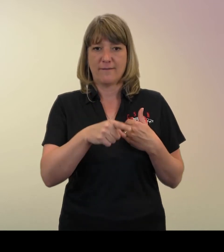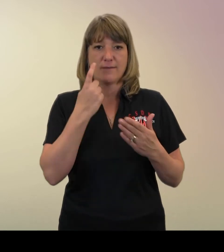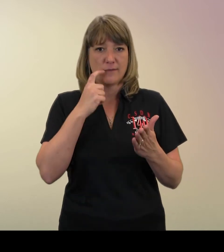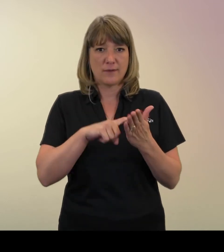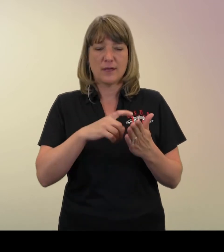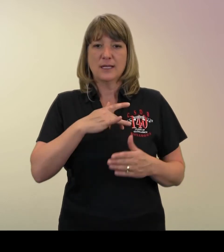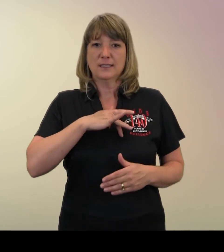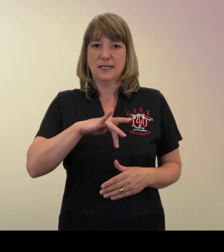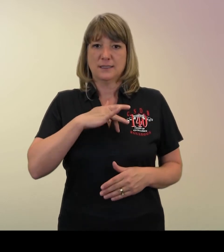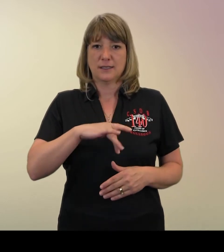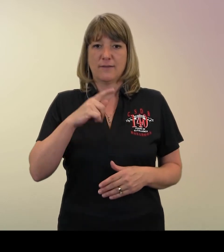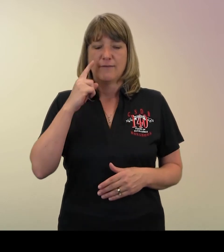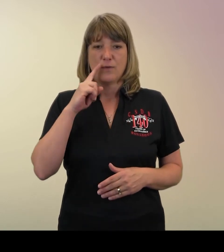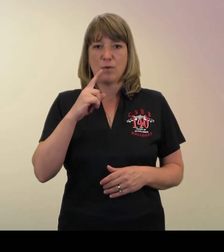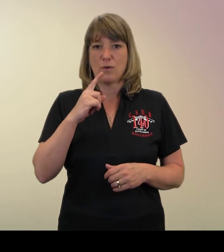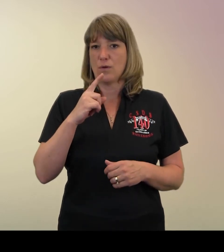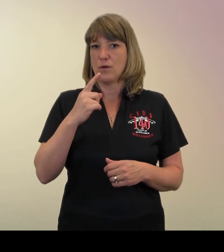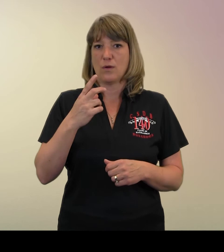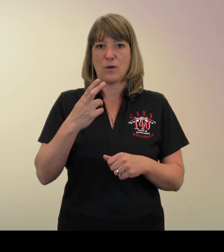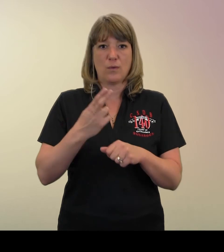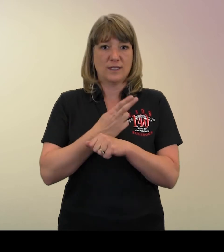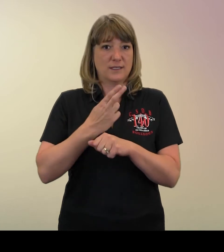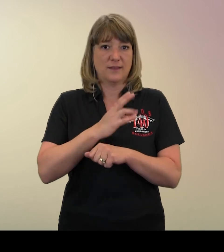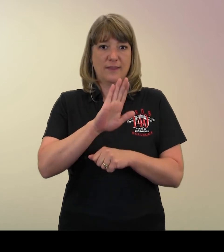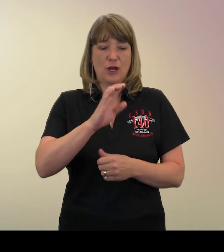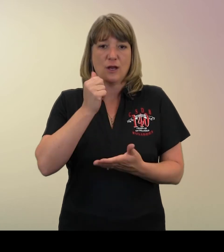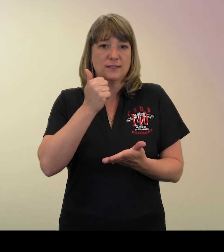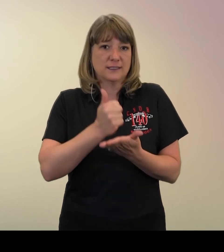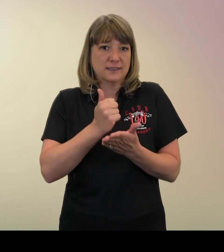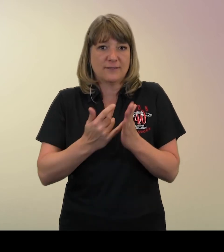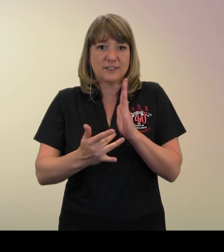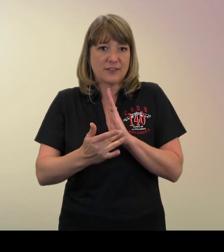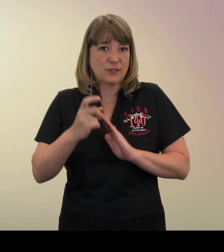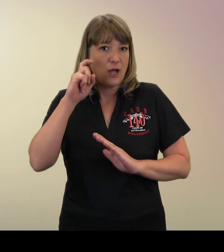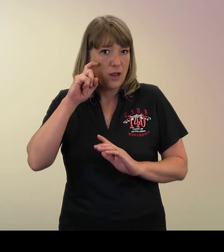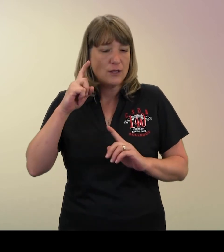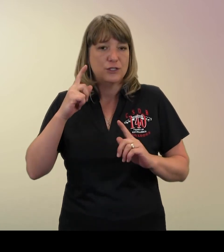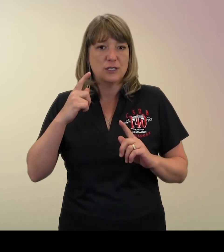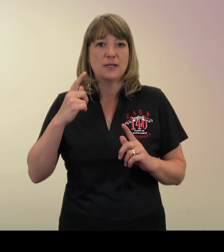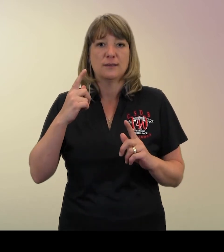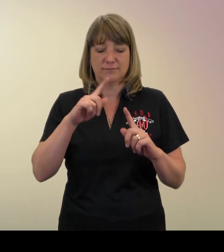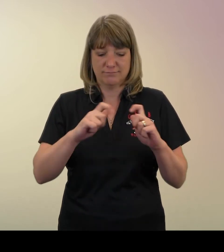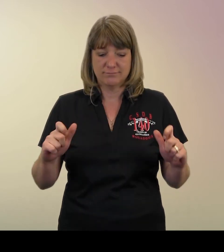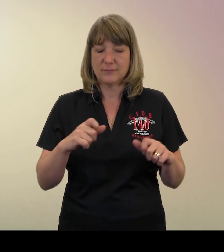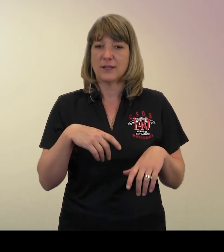and hard of hearing who have autism, is sensitivity to wearing their assistive technology.